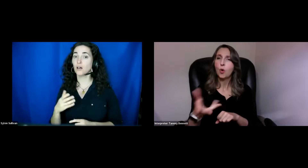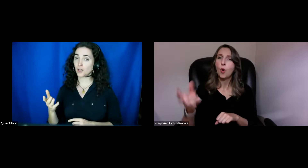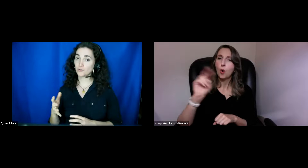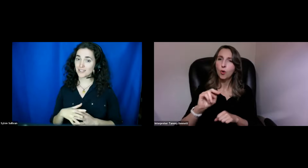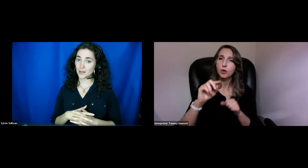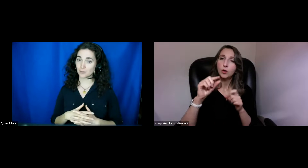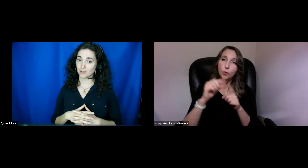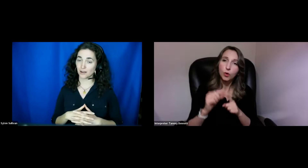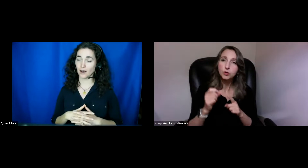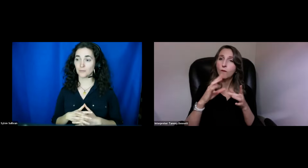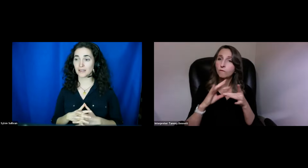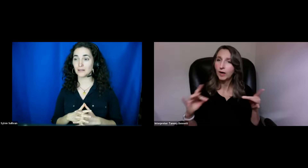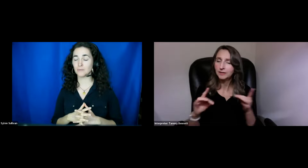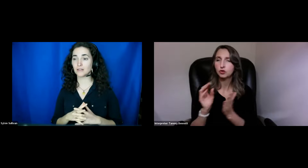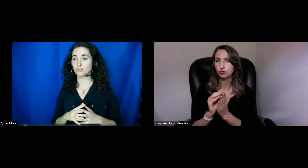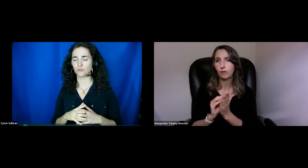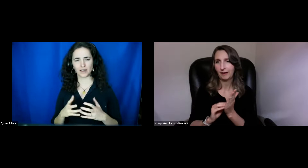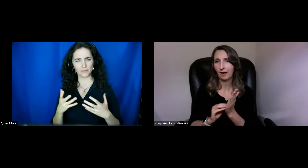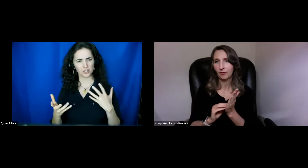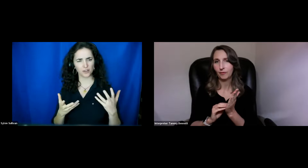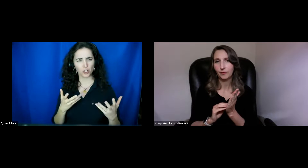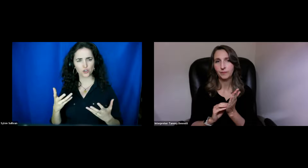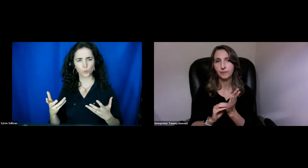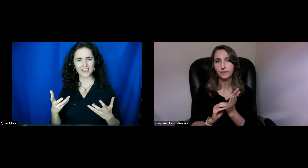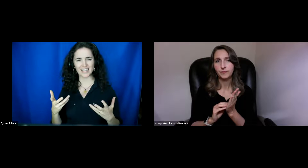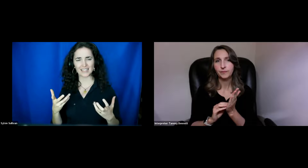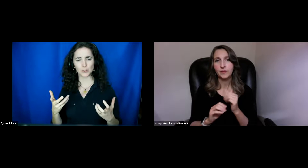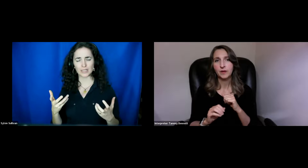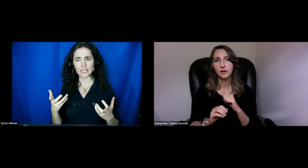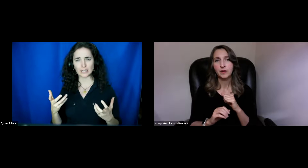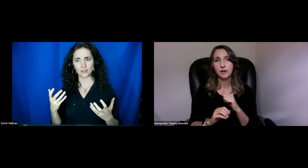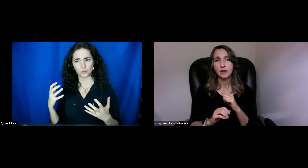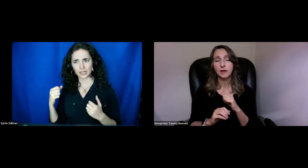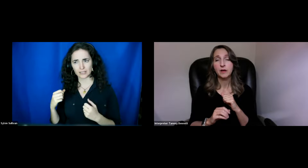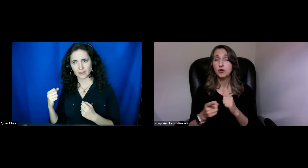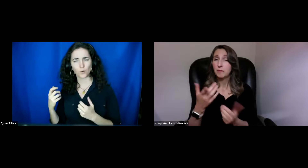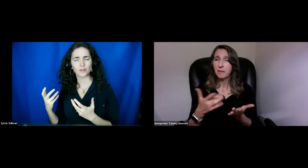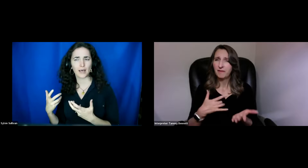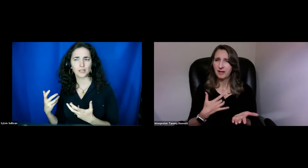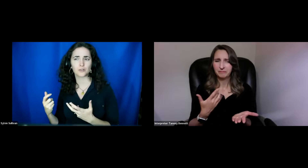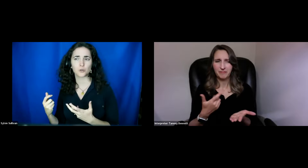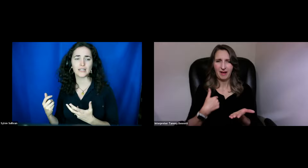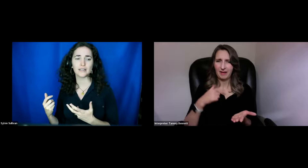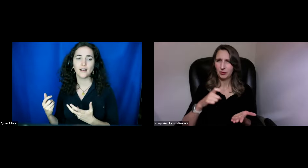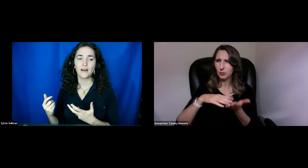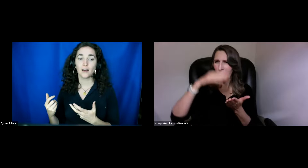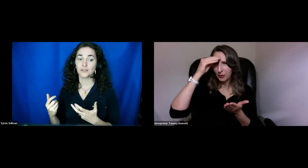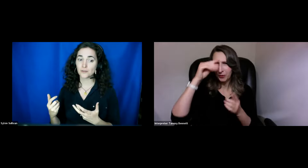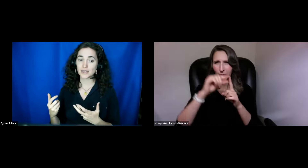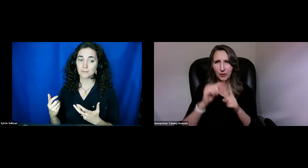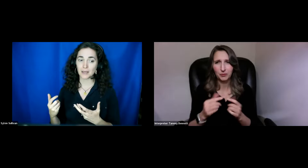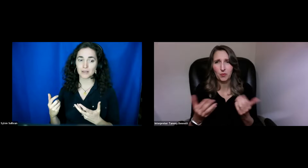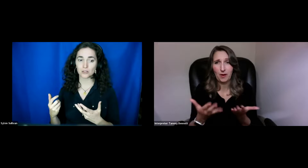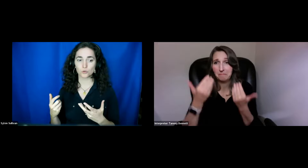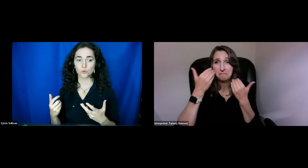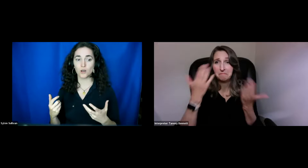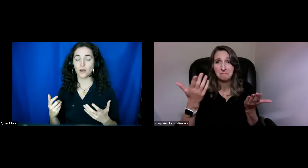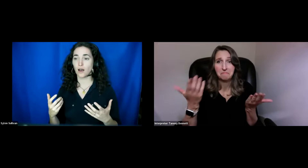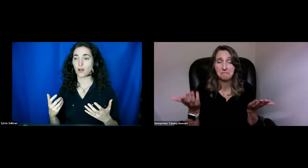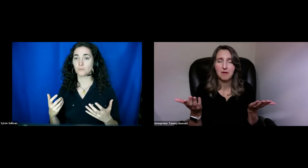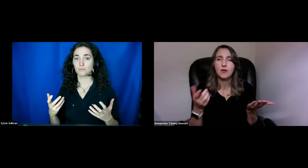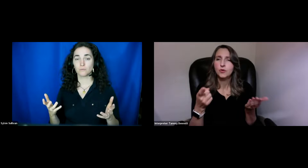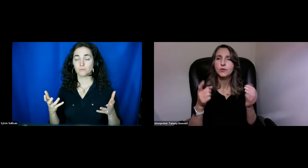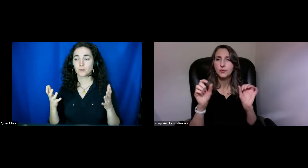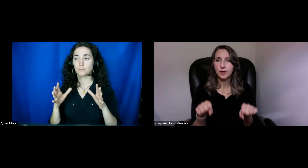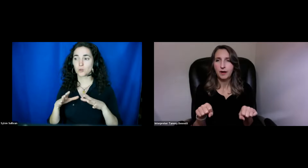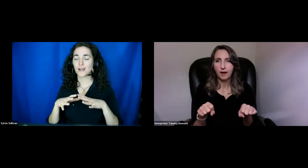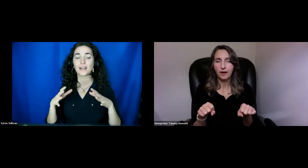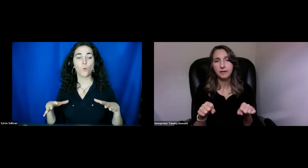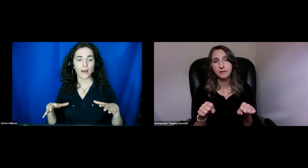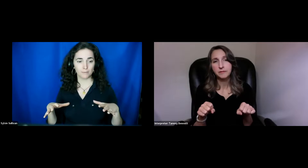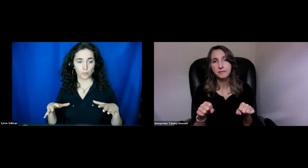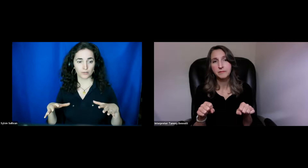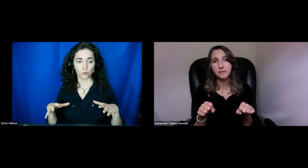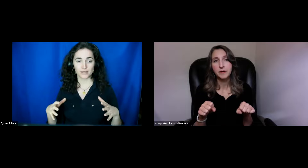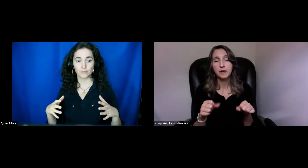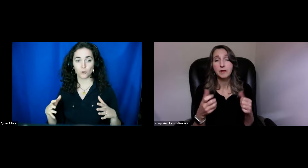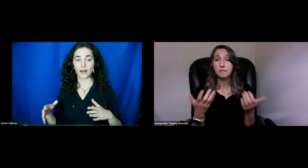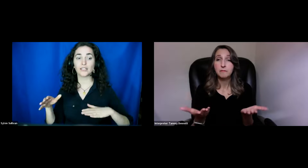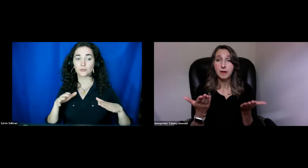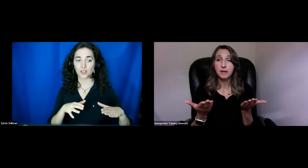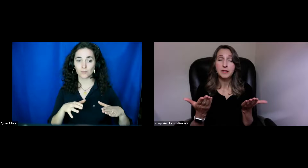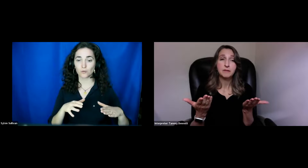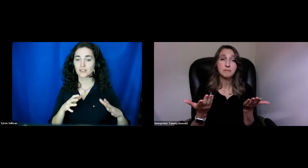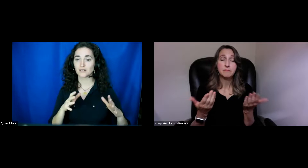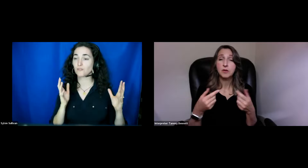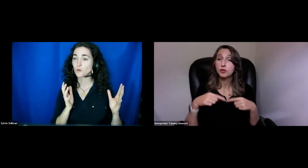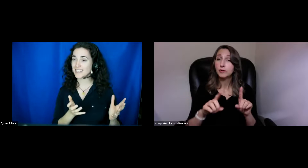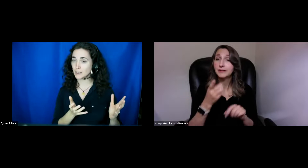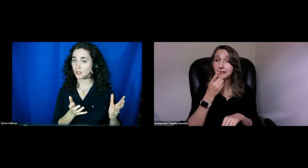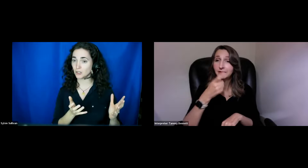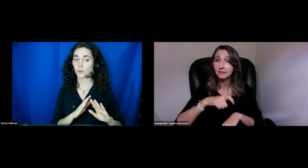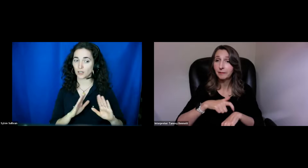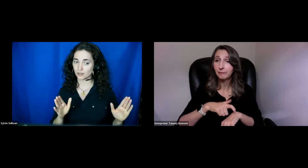Another tip can be to... because if you're not sure what exactly you need in your guessing. What vocabulary do you need? Another tip may be to create a quiet moment, for example, at the dinner table say for the first